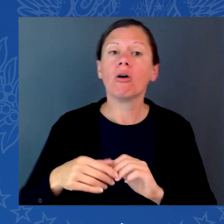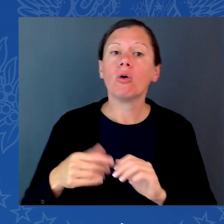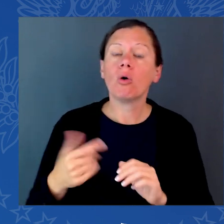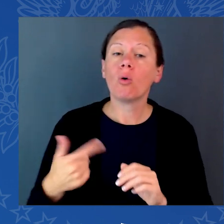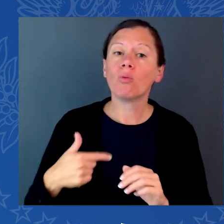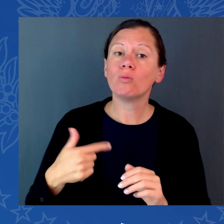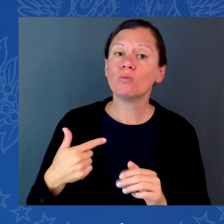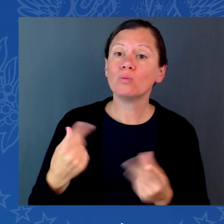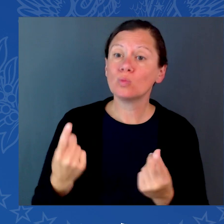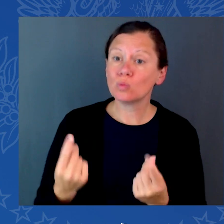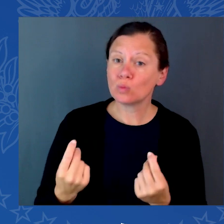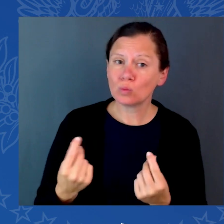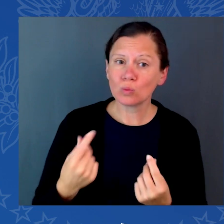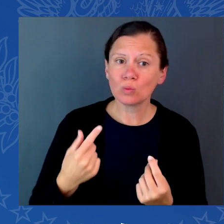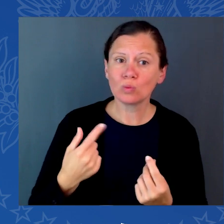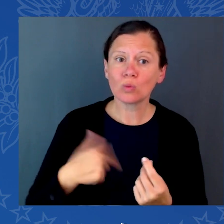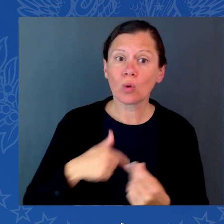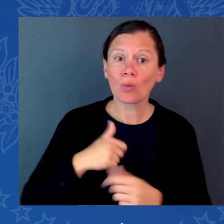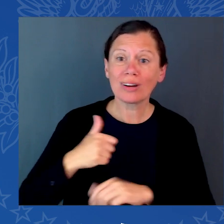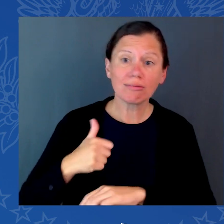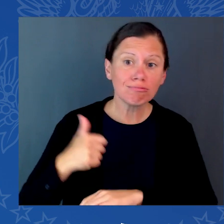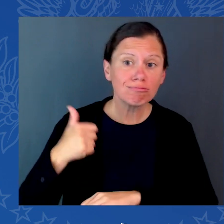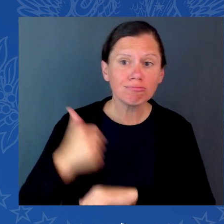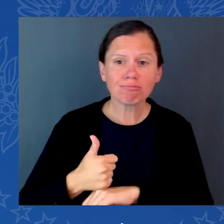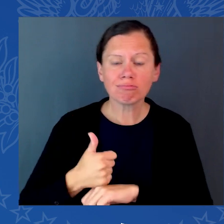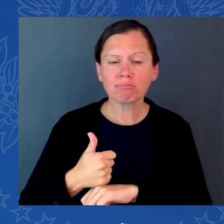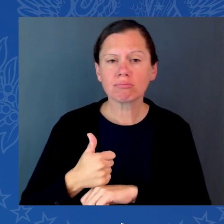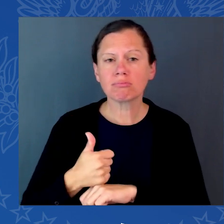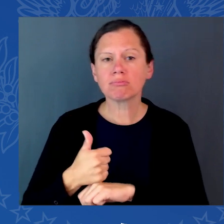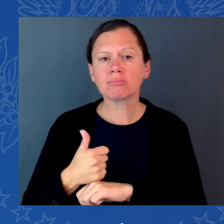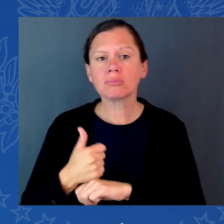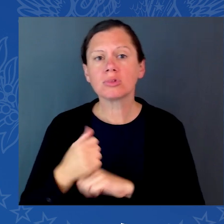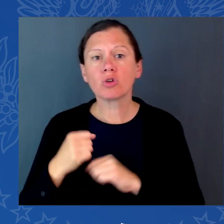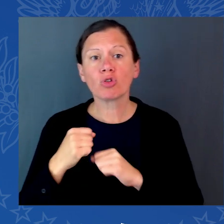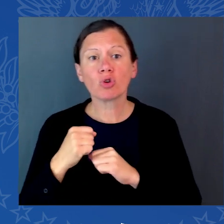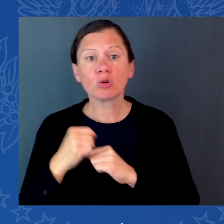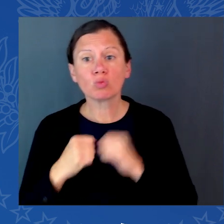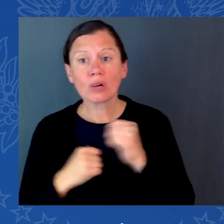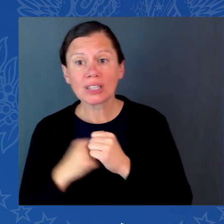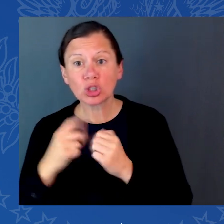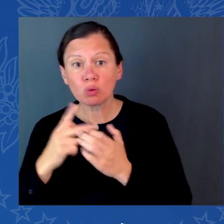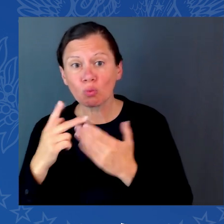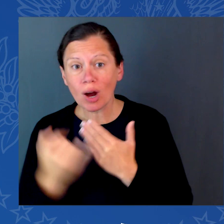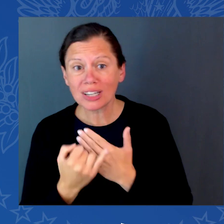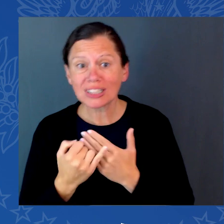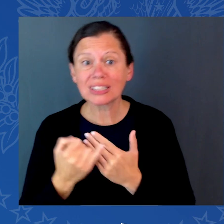parks in several countries of the global South as their trusted partner.